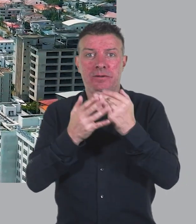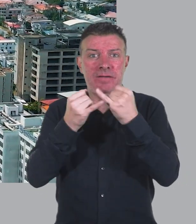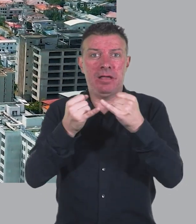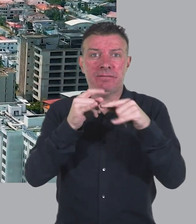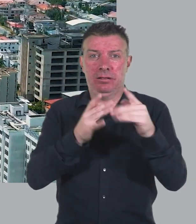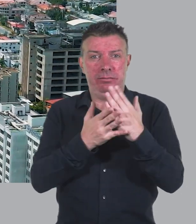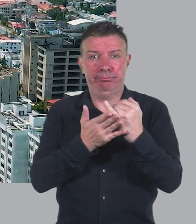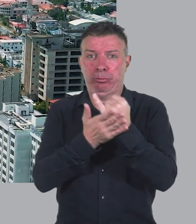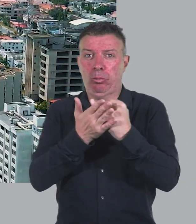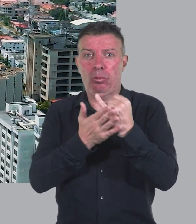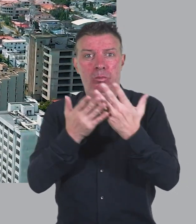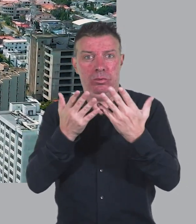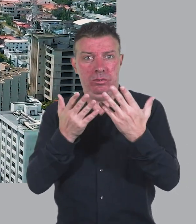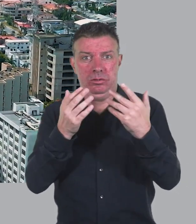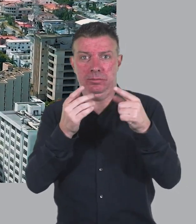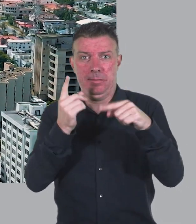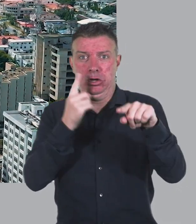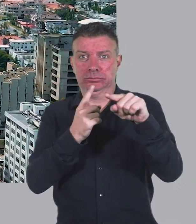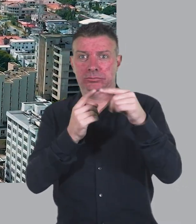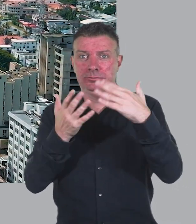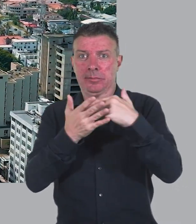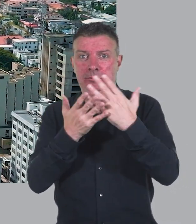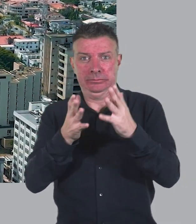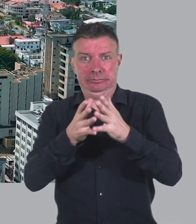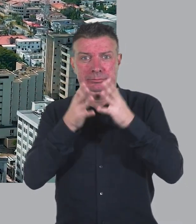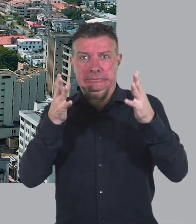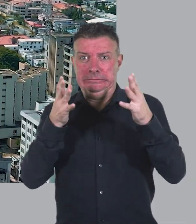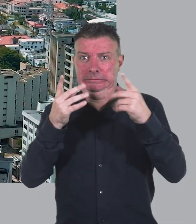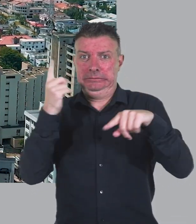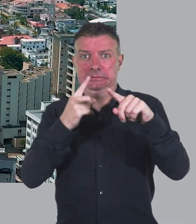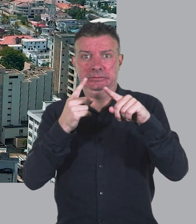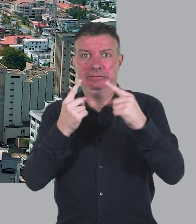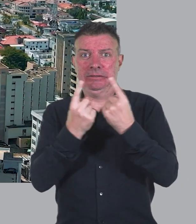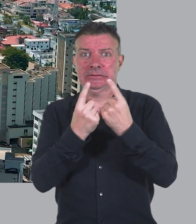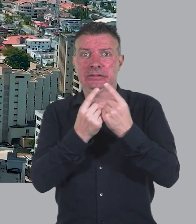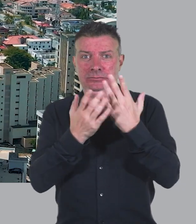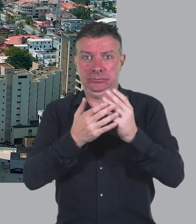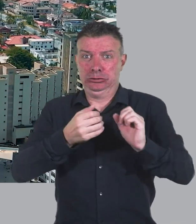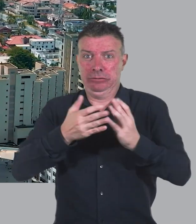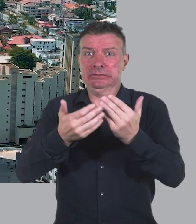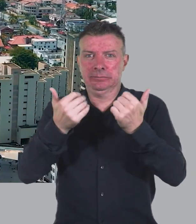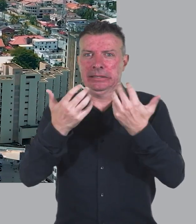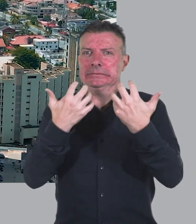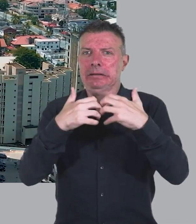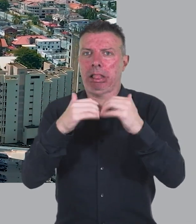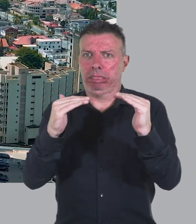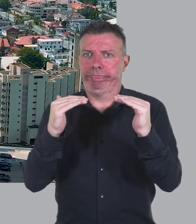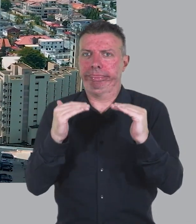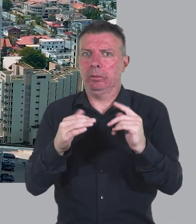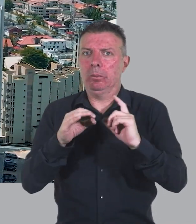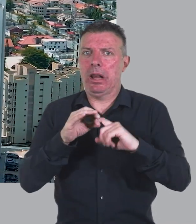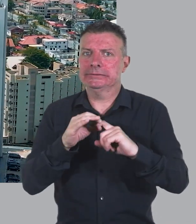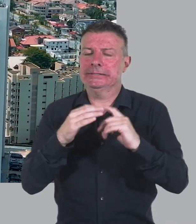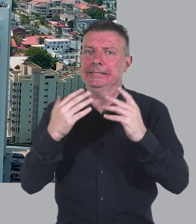in large part because the vast majority of facilities offer services of low technical quality.